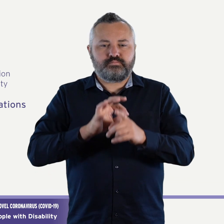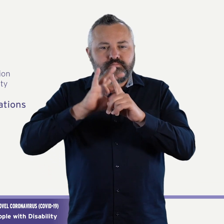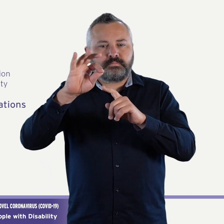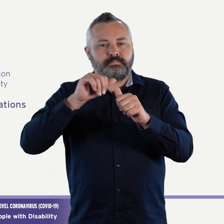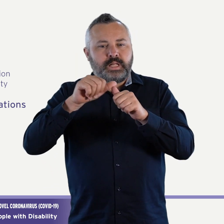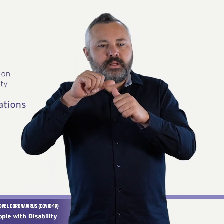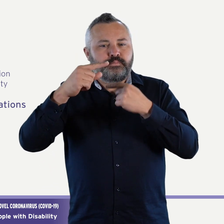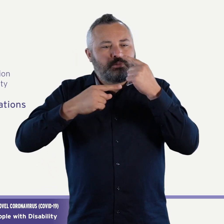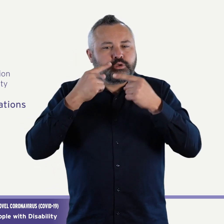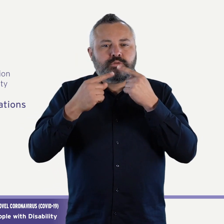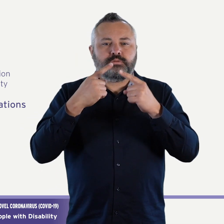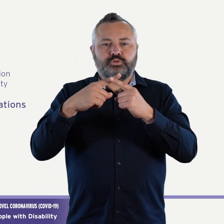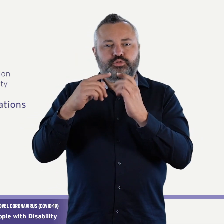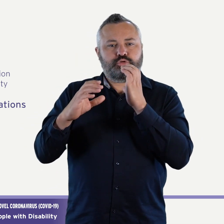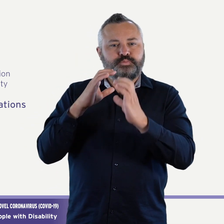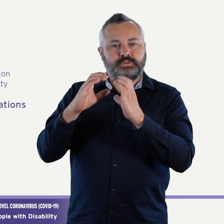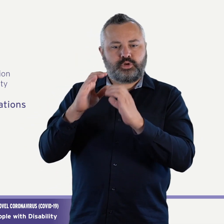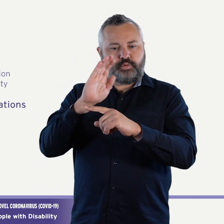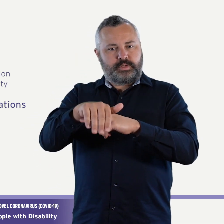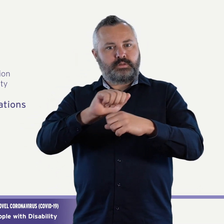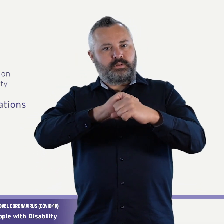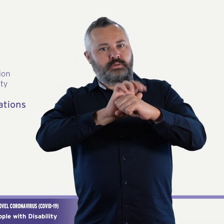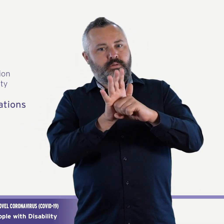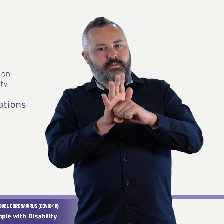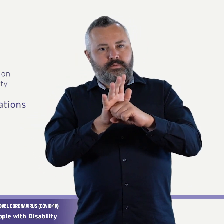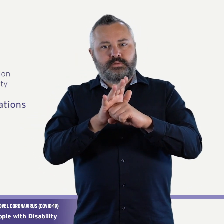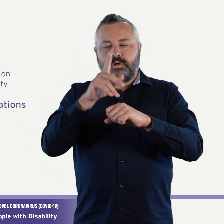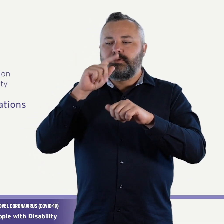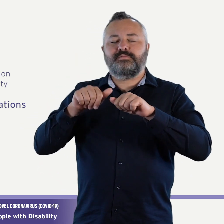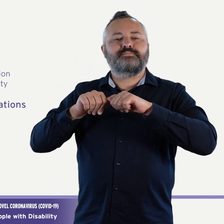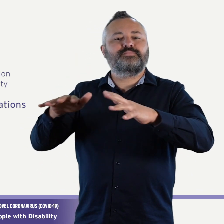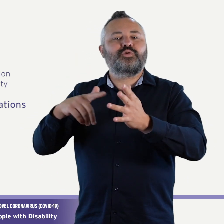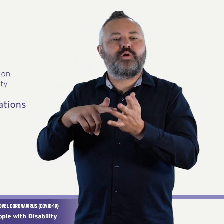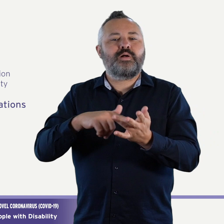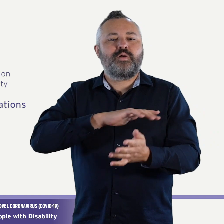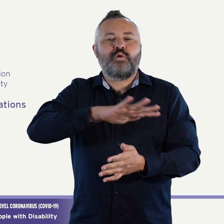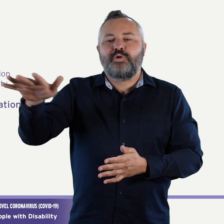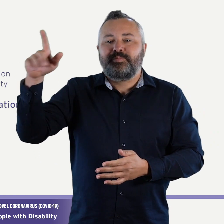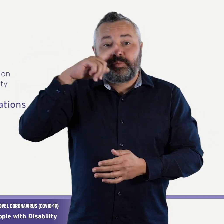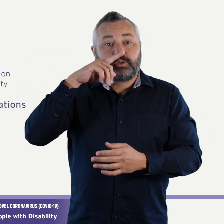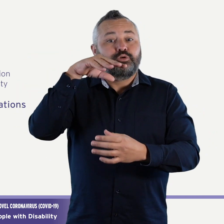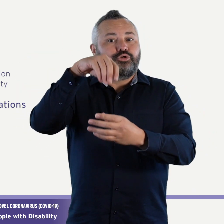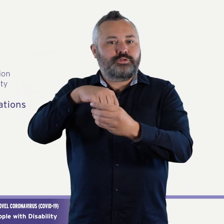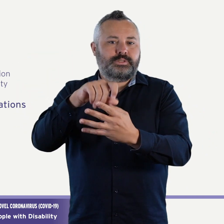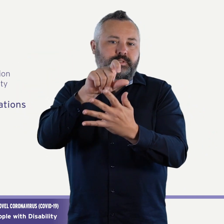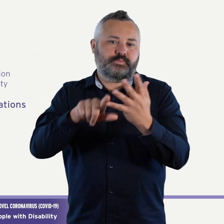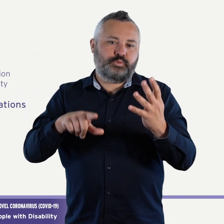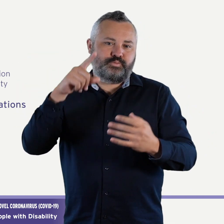Improve information and communications about COVID-19 to be inclusive for all people with disability,